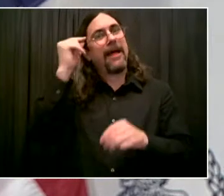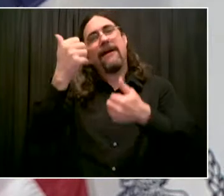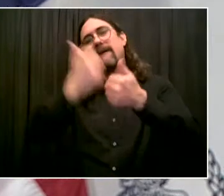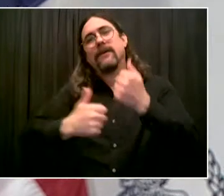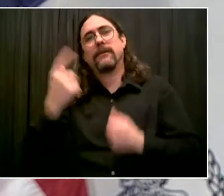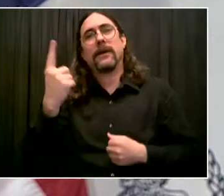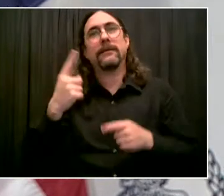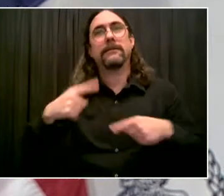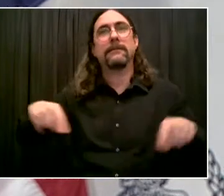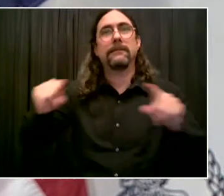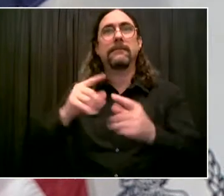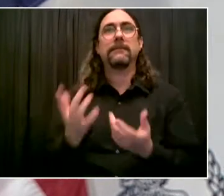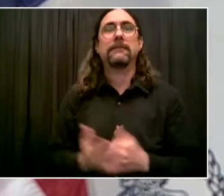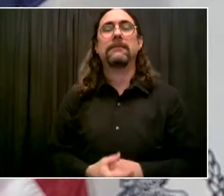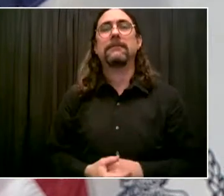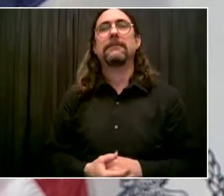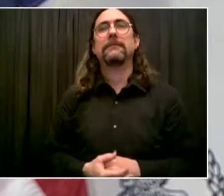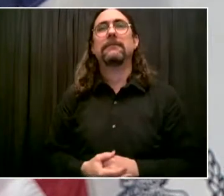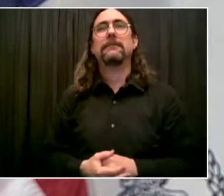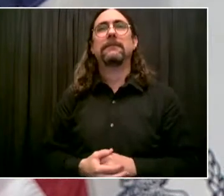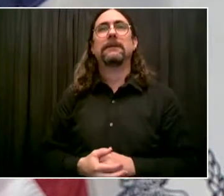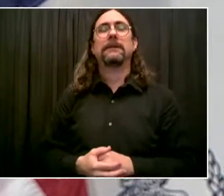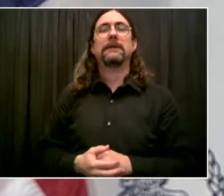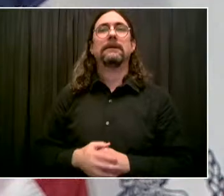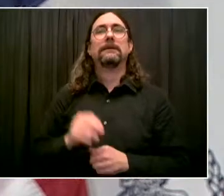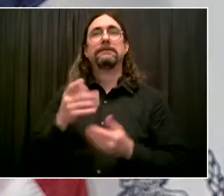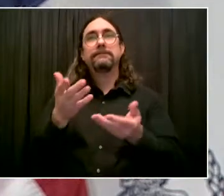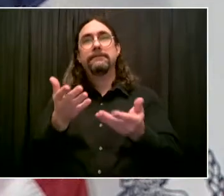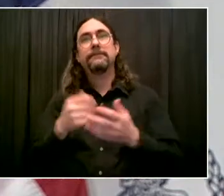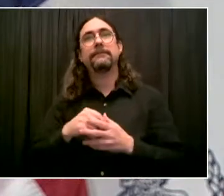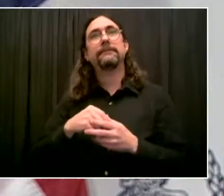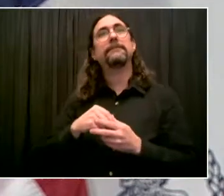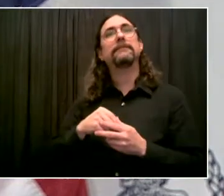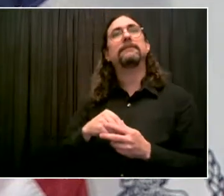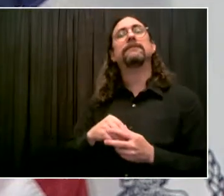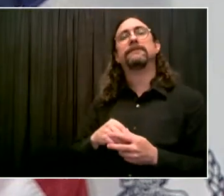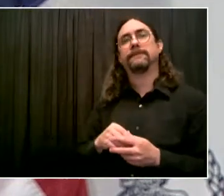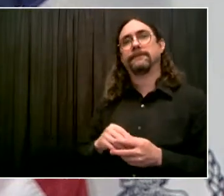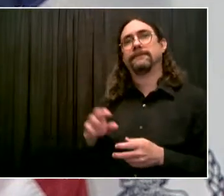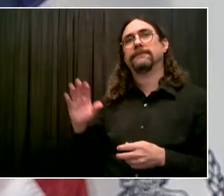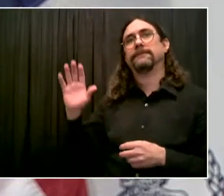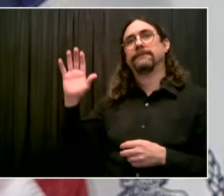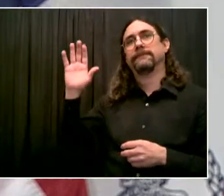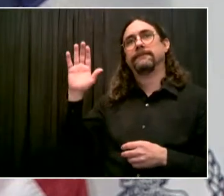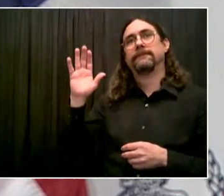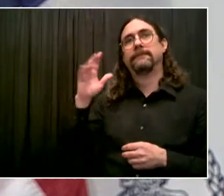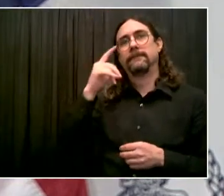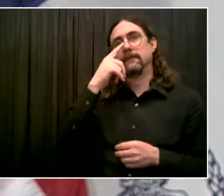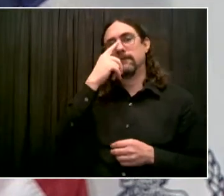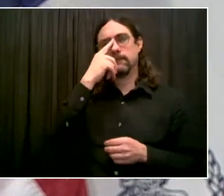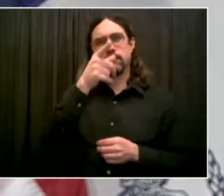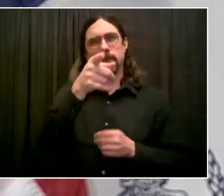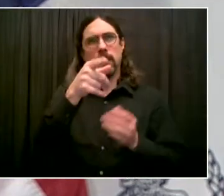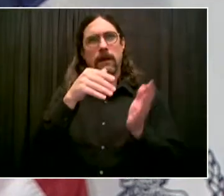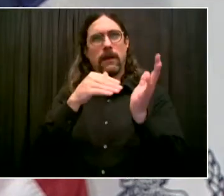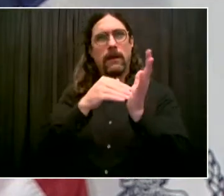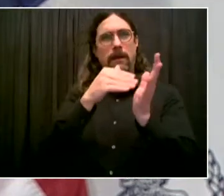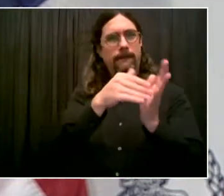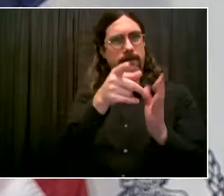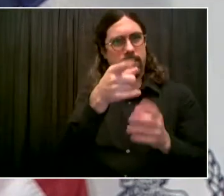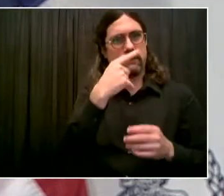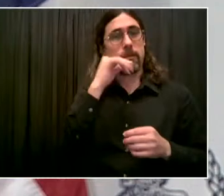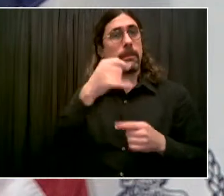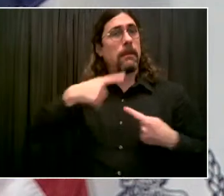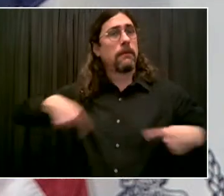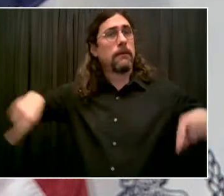GGO AHEAEAD GERSH.